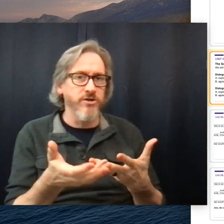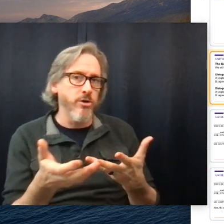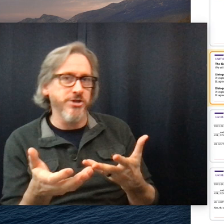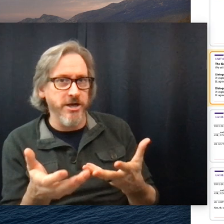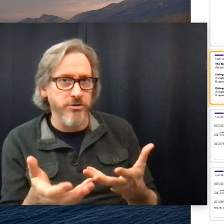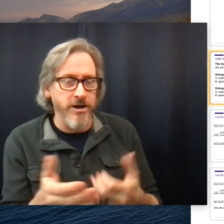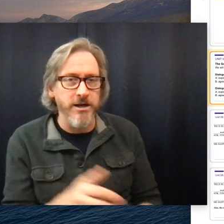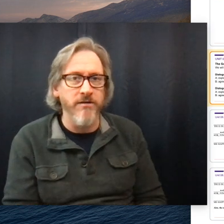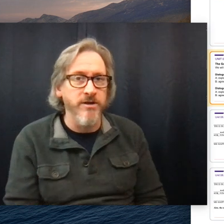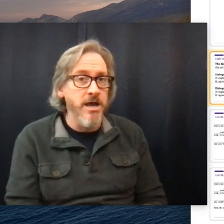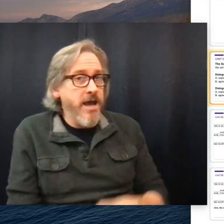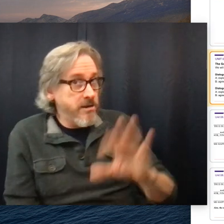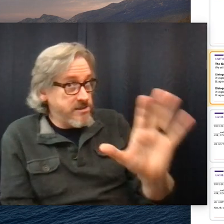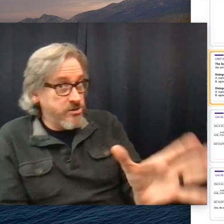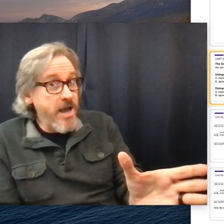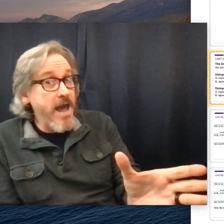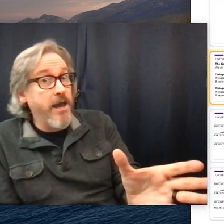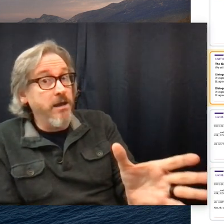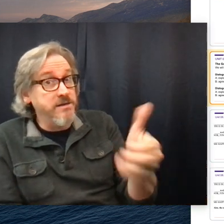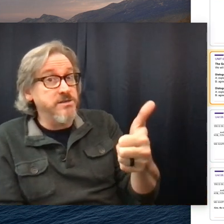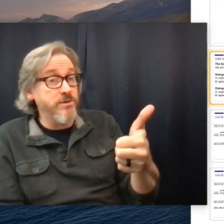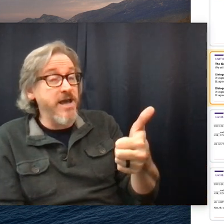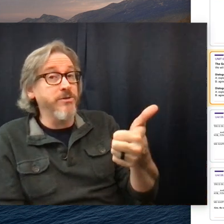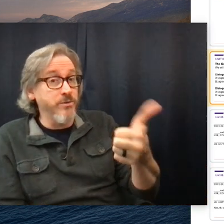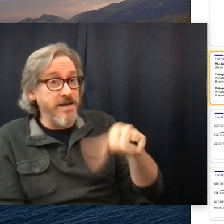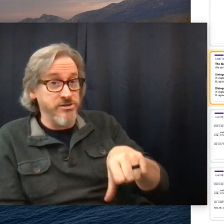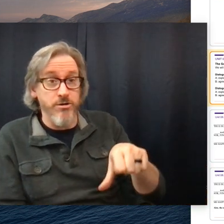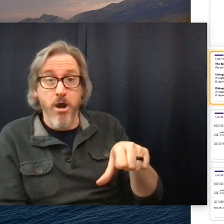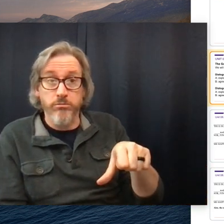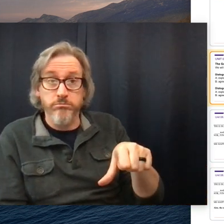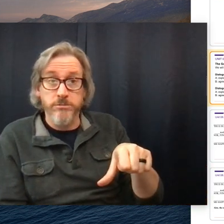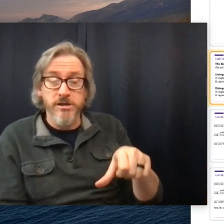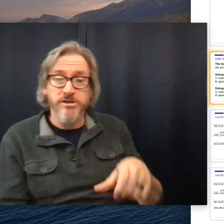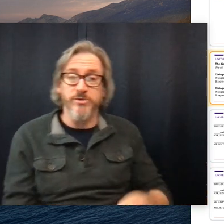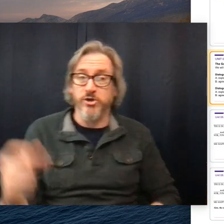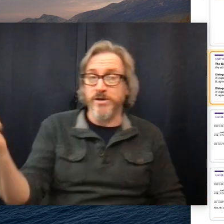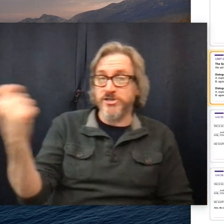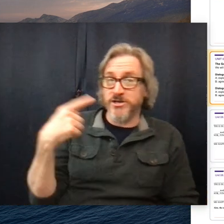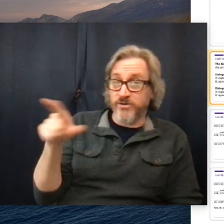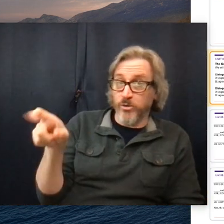negotiation right of is this okay is this okay with you yes or no so it's a question of will